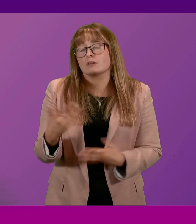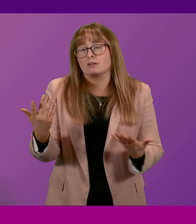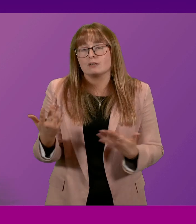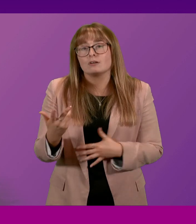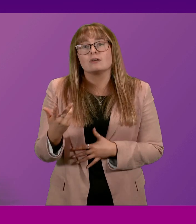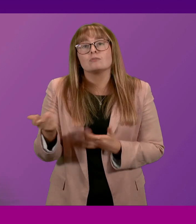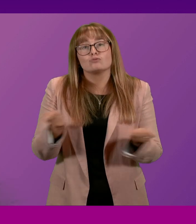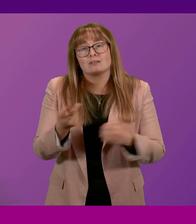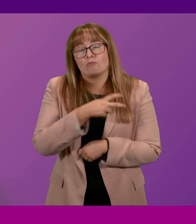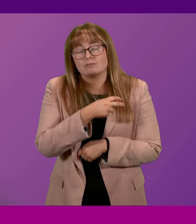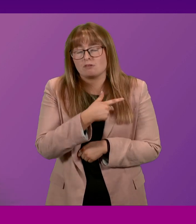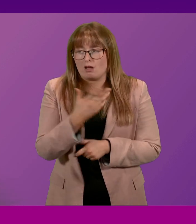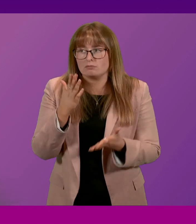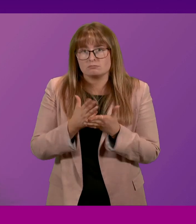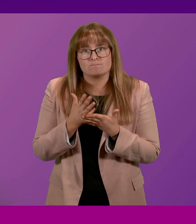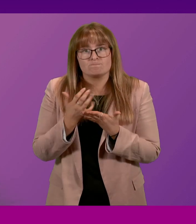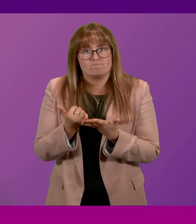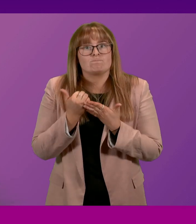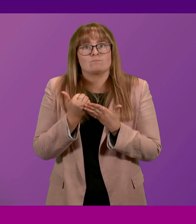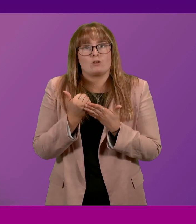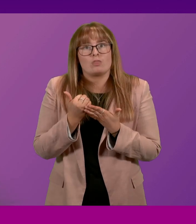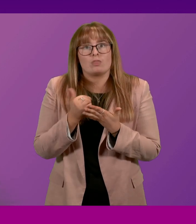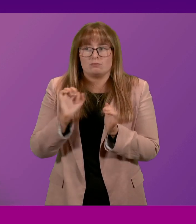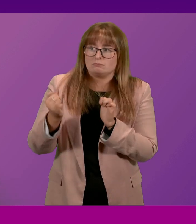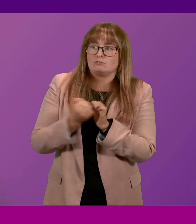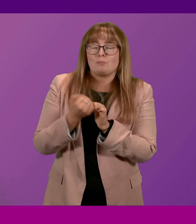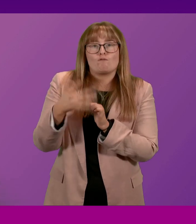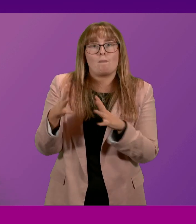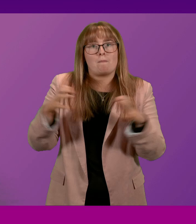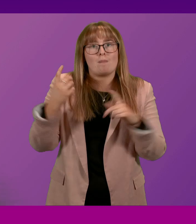I take great heart from the motion on the budget that was agreed to by the Parliament last night.